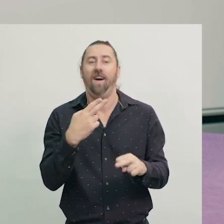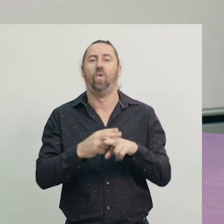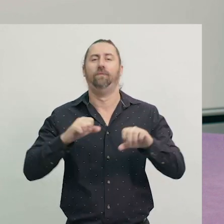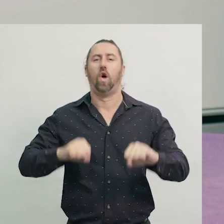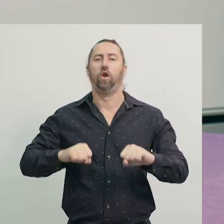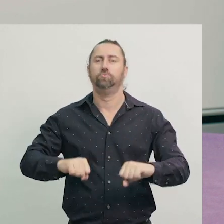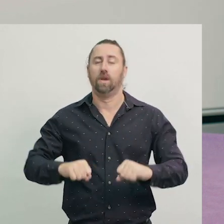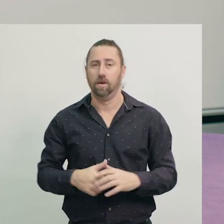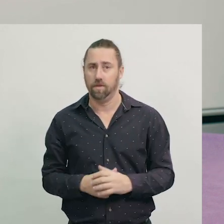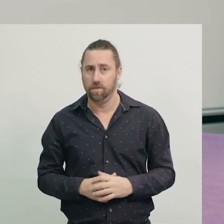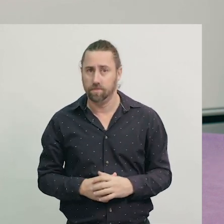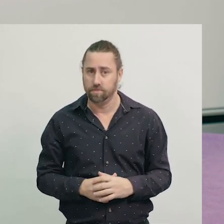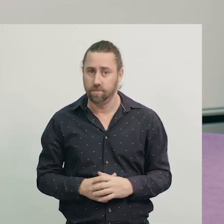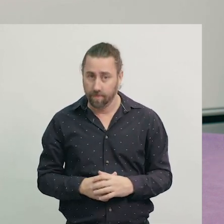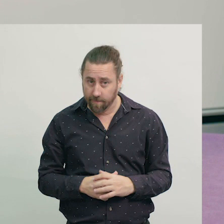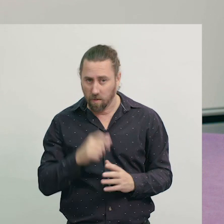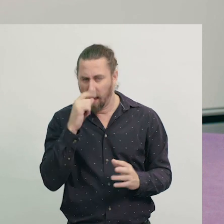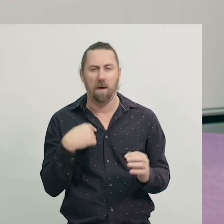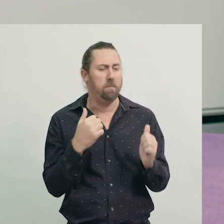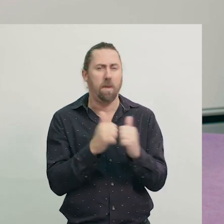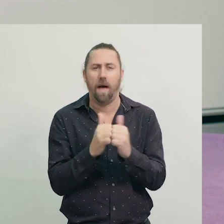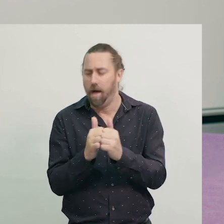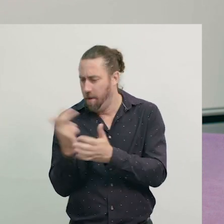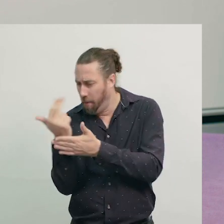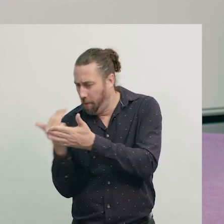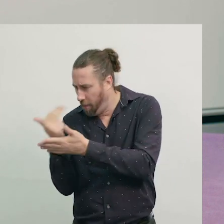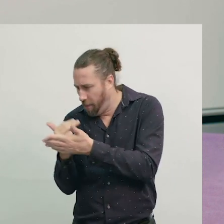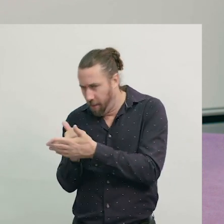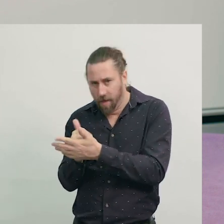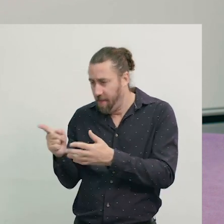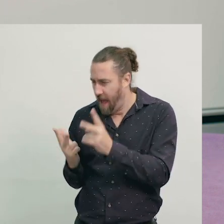I can even do the furniture scale drawings on different pieces of paper,